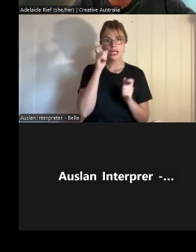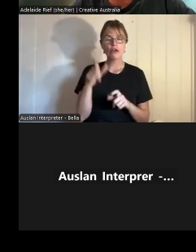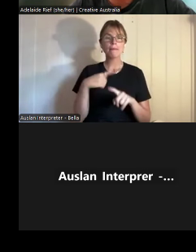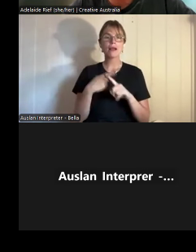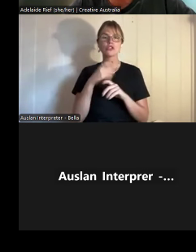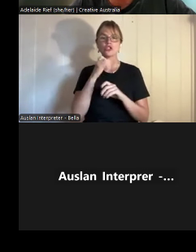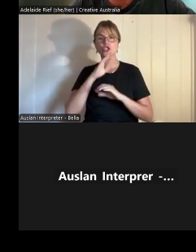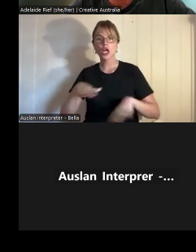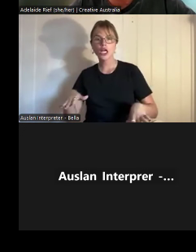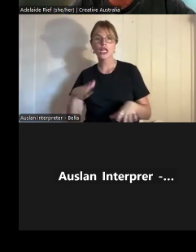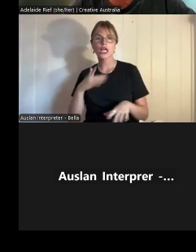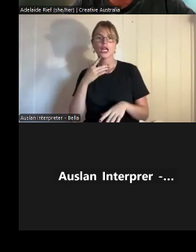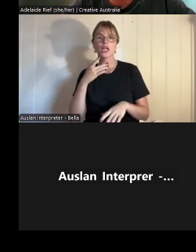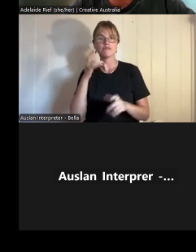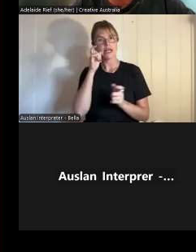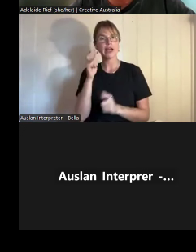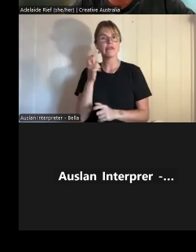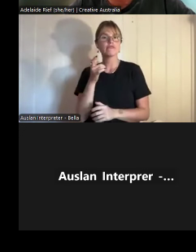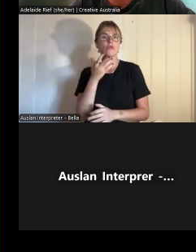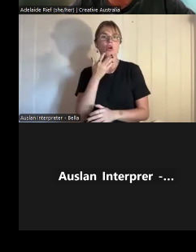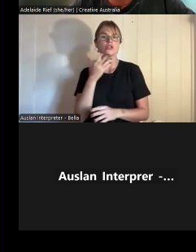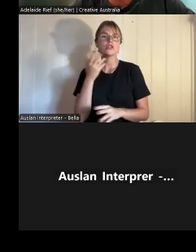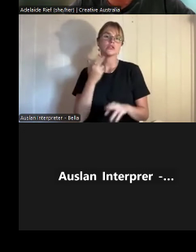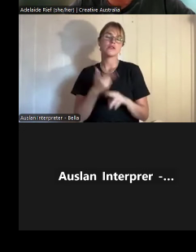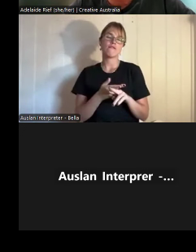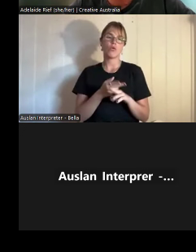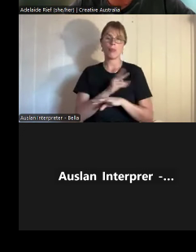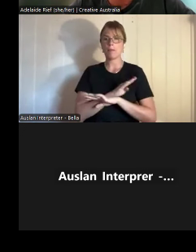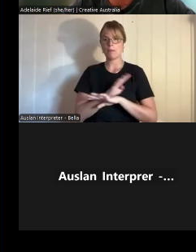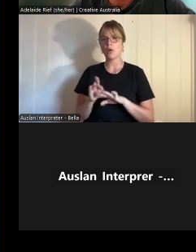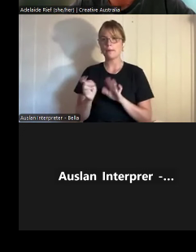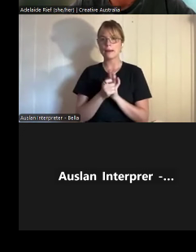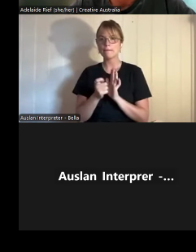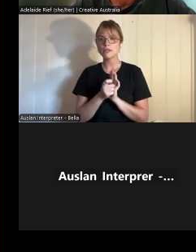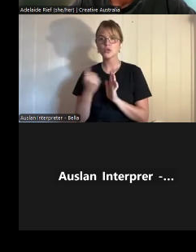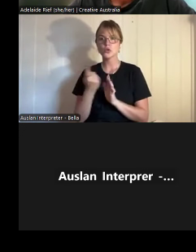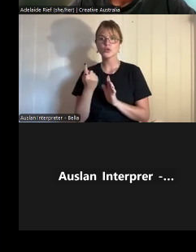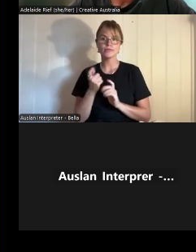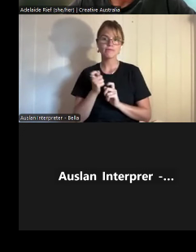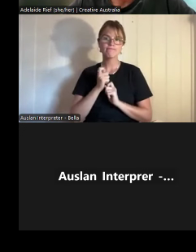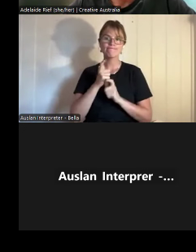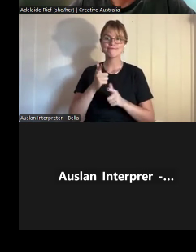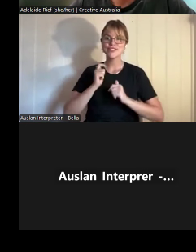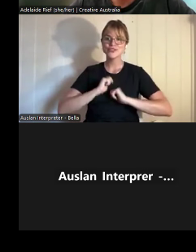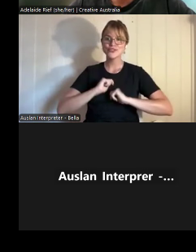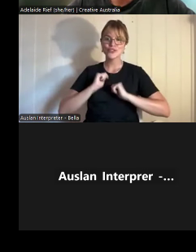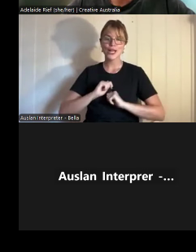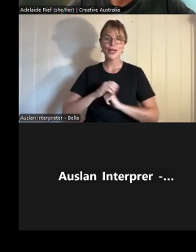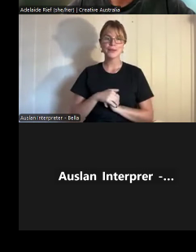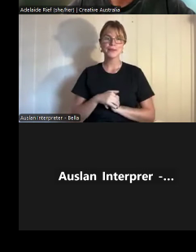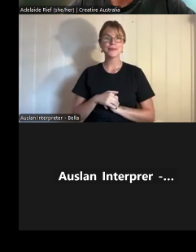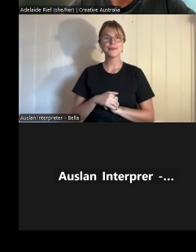for your Board members that are associated with them attending the training. So for organisations,